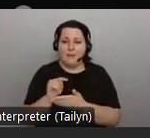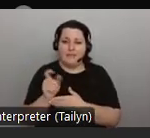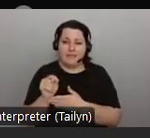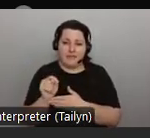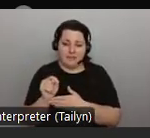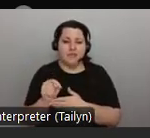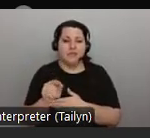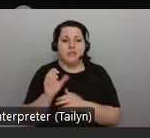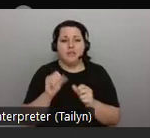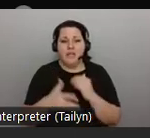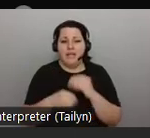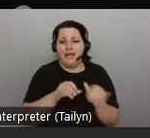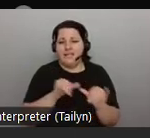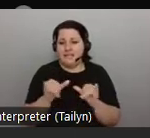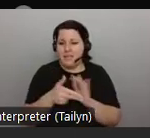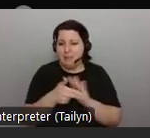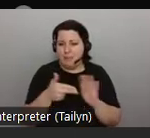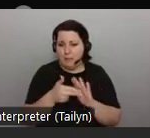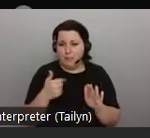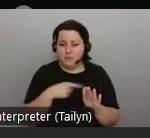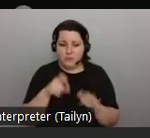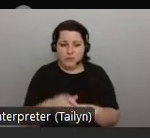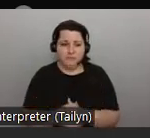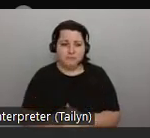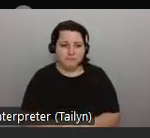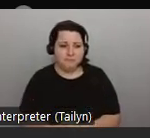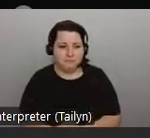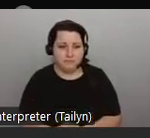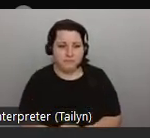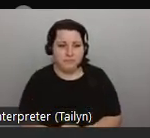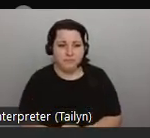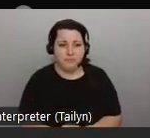if you have an older document you are editing you are going to have to use add --